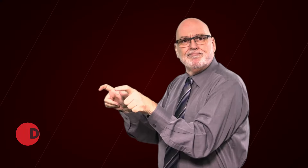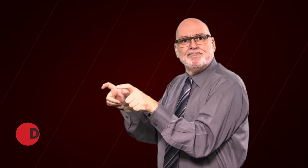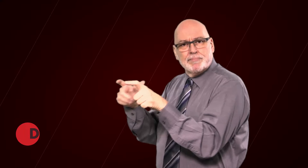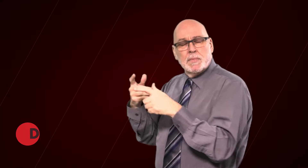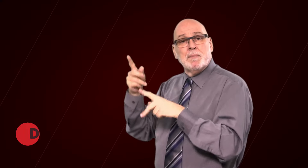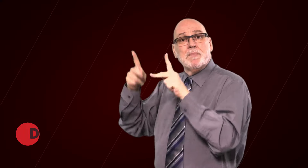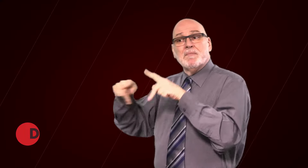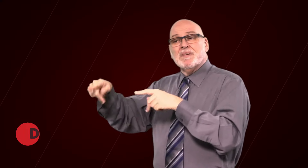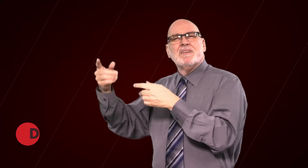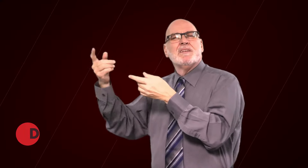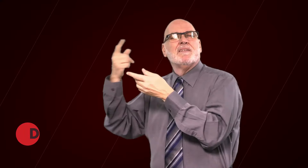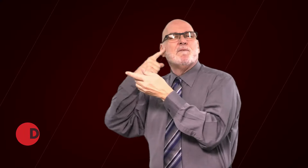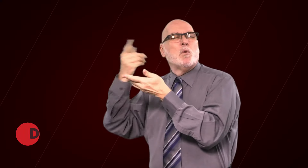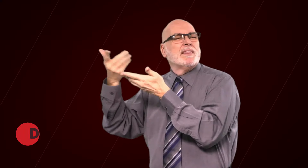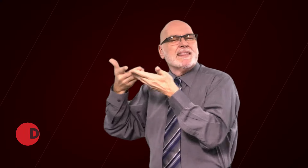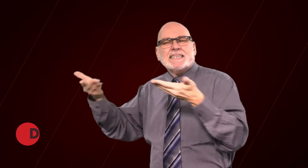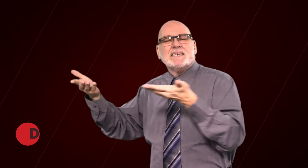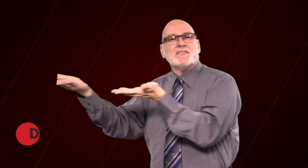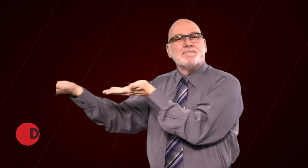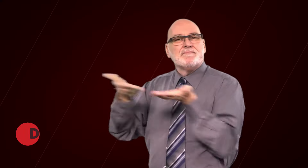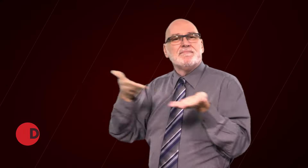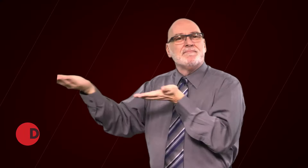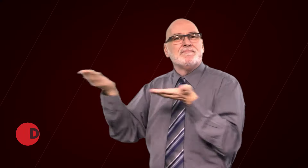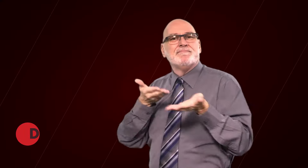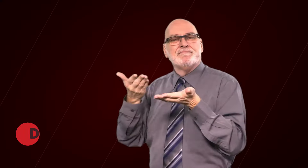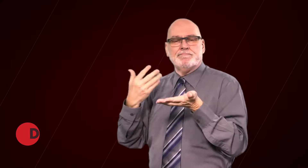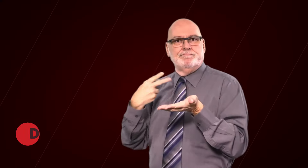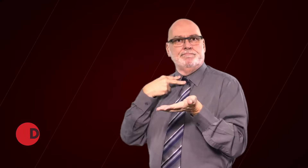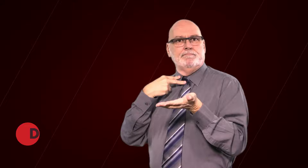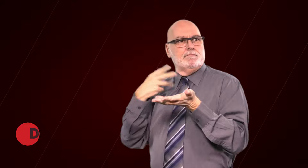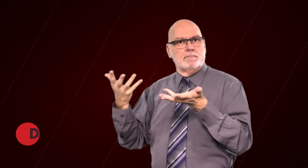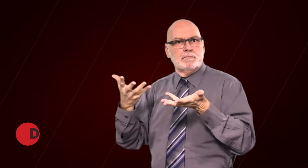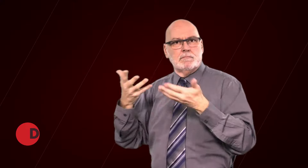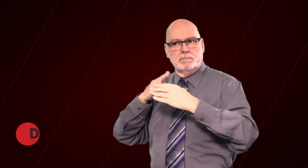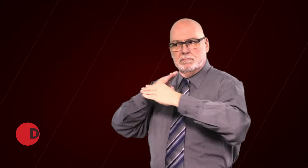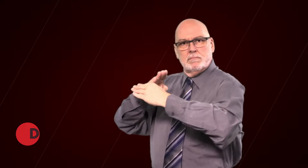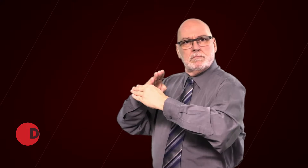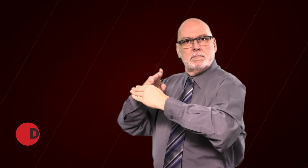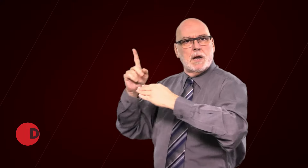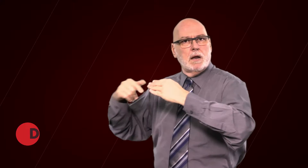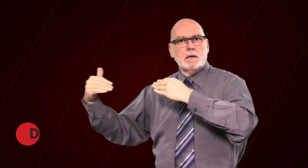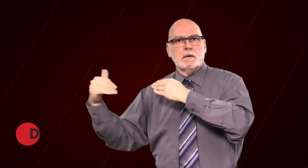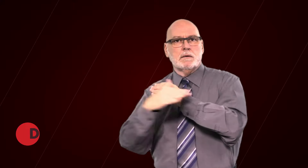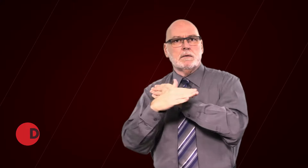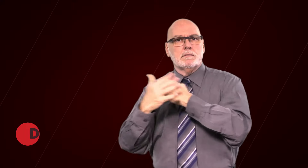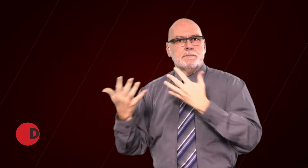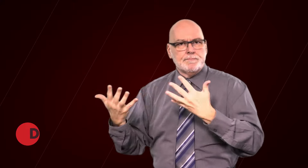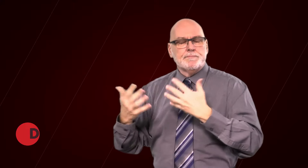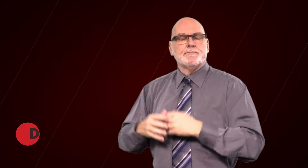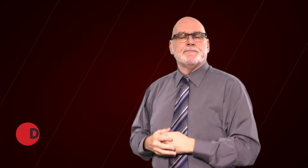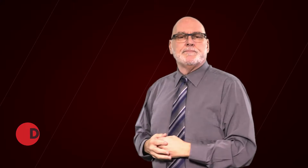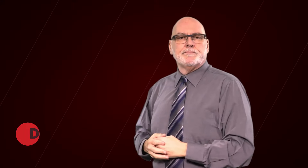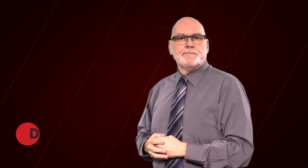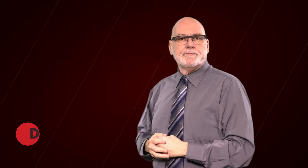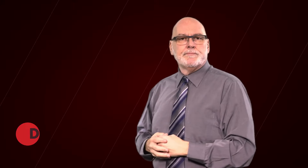making it difficult for goods to be transported.